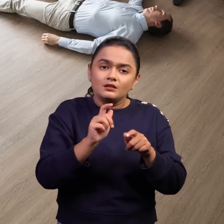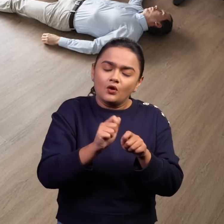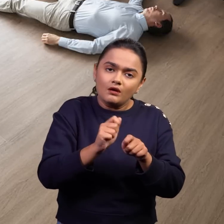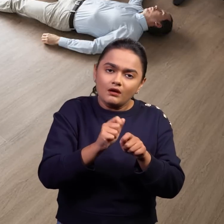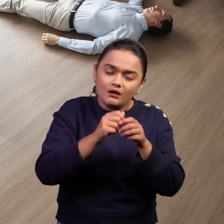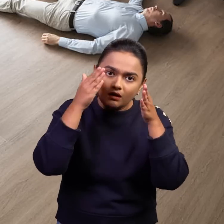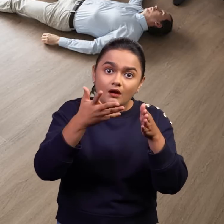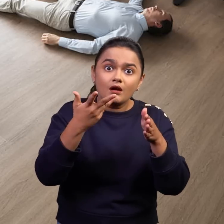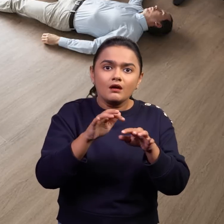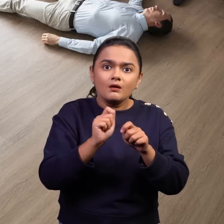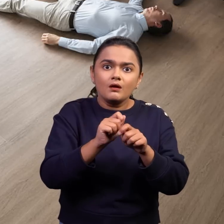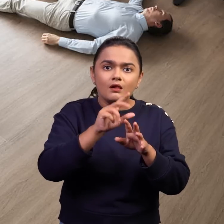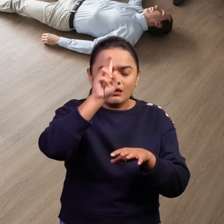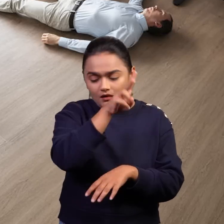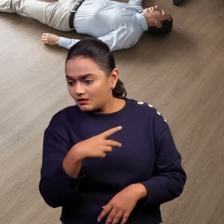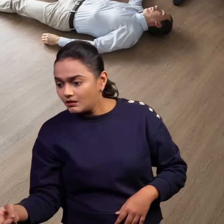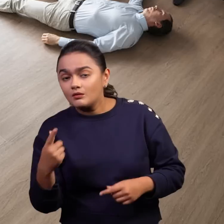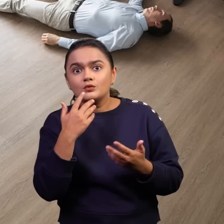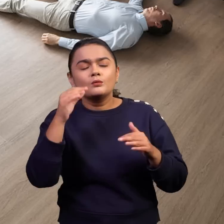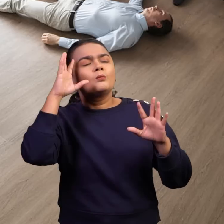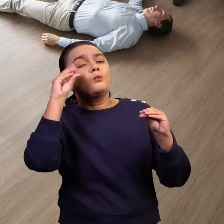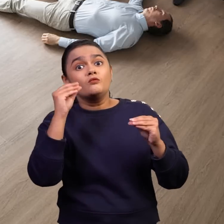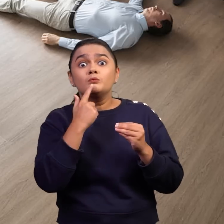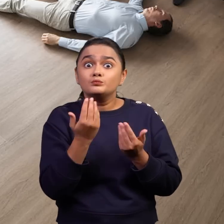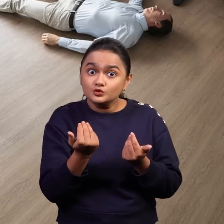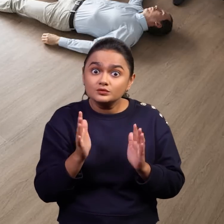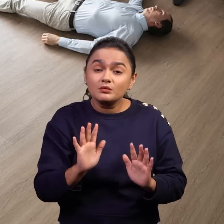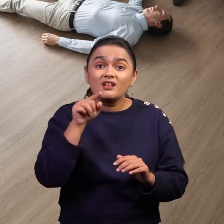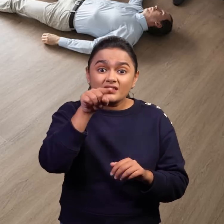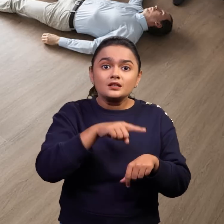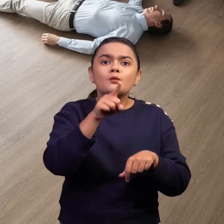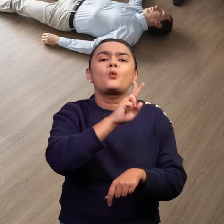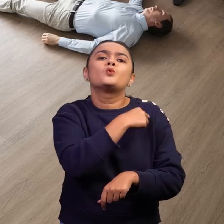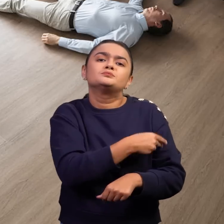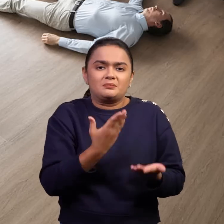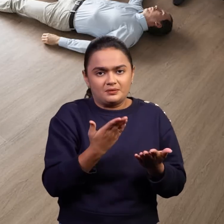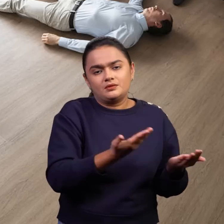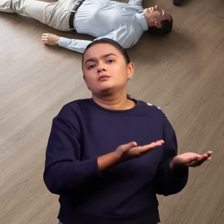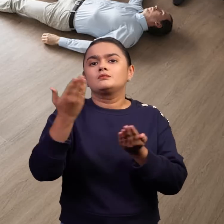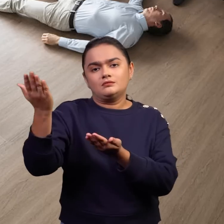They may even feel dizzy, fall, lose consciousness and might have to be taken to the hospital.